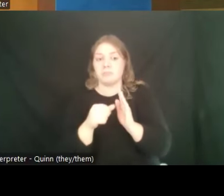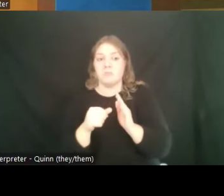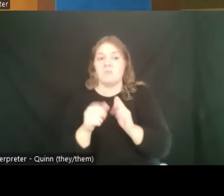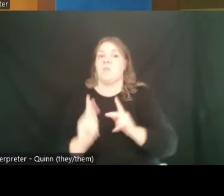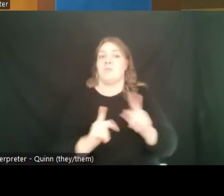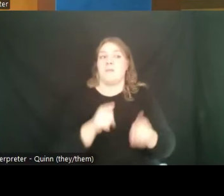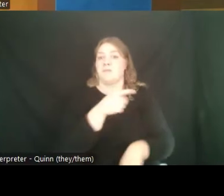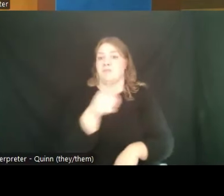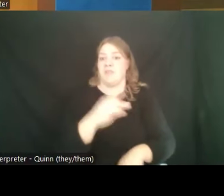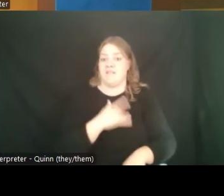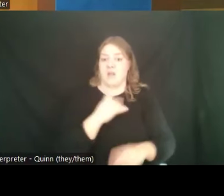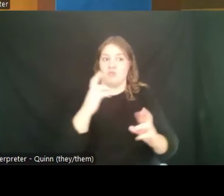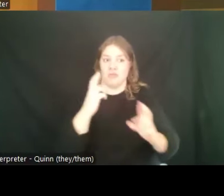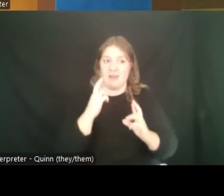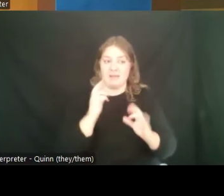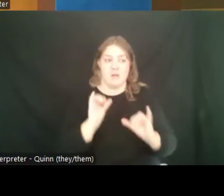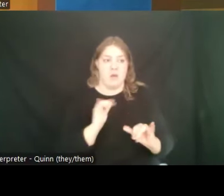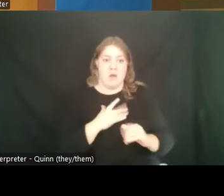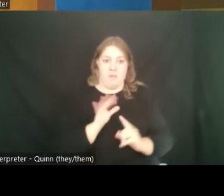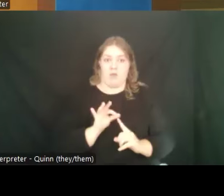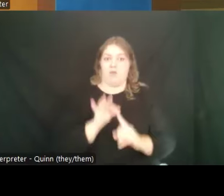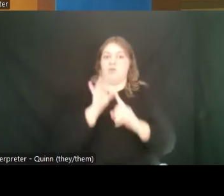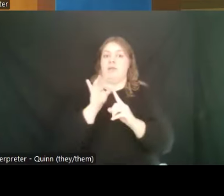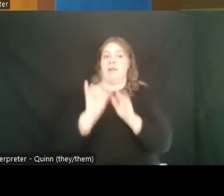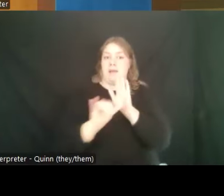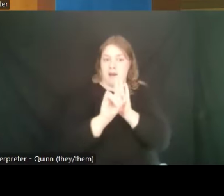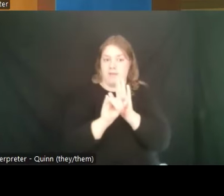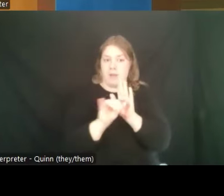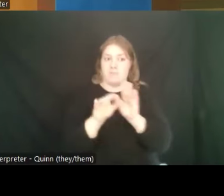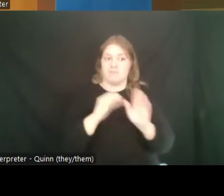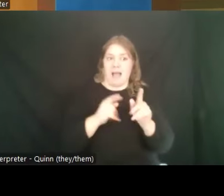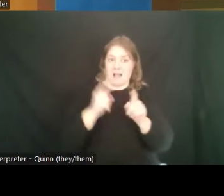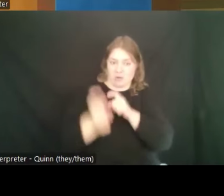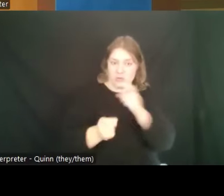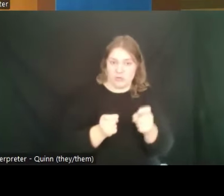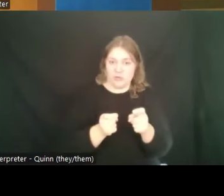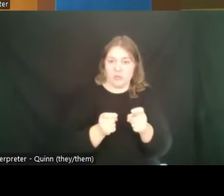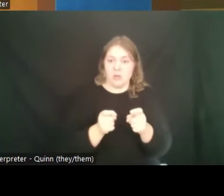respective for their unique identities and cont contributions their motivation and satisfaction